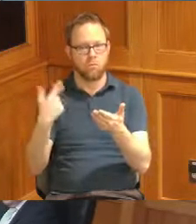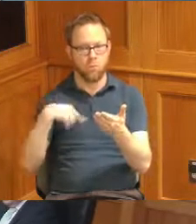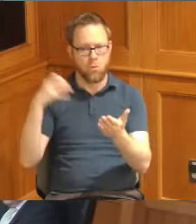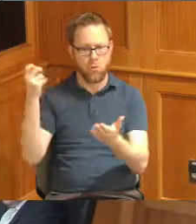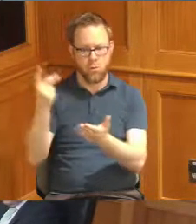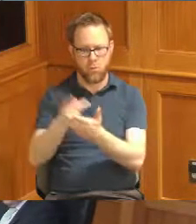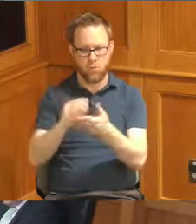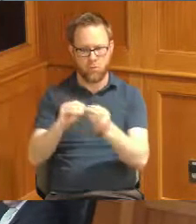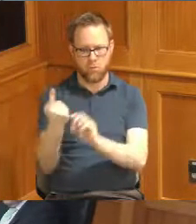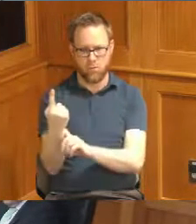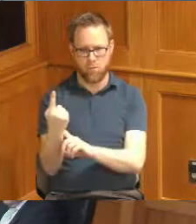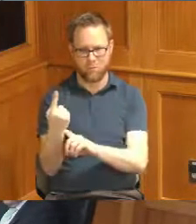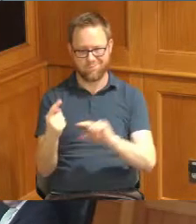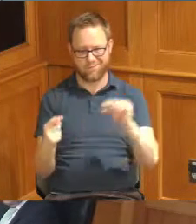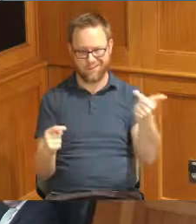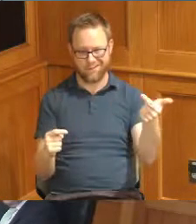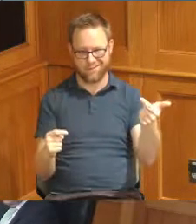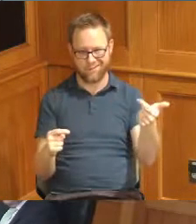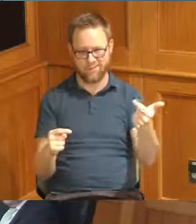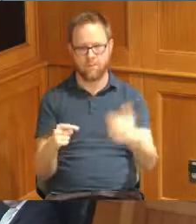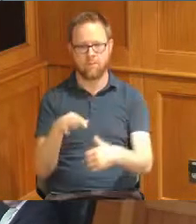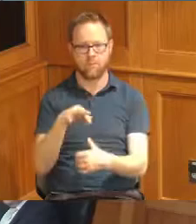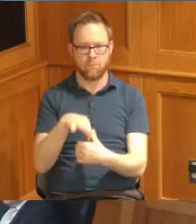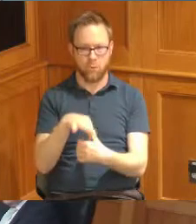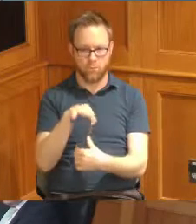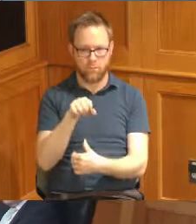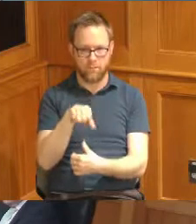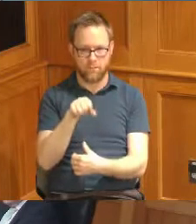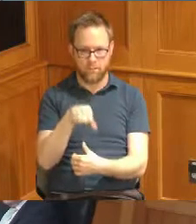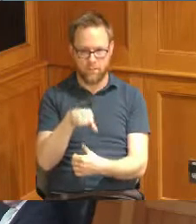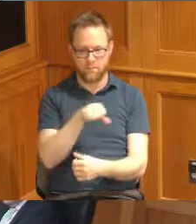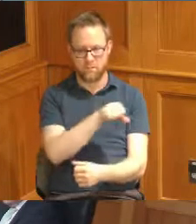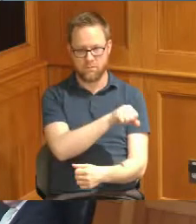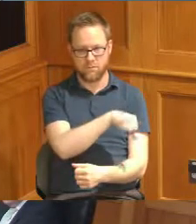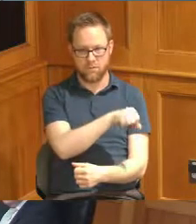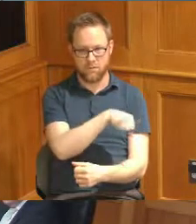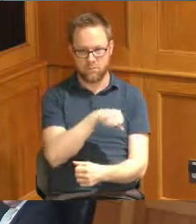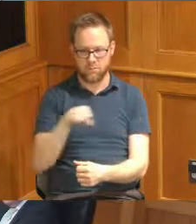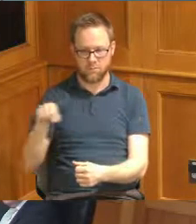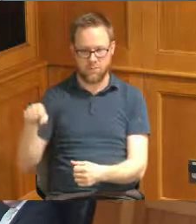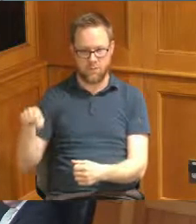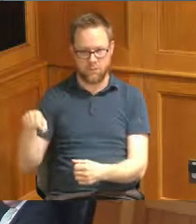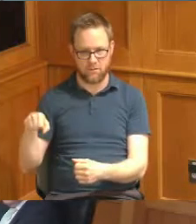item number second Commissioner Reece yes Commissioner Driehaus yes Commissioner Dumas yes